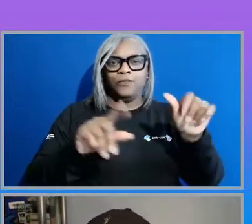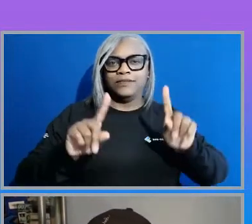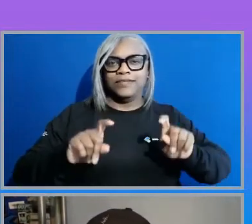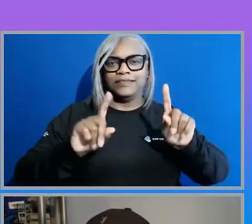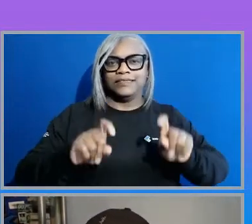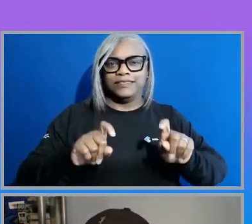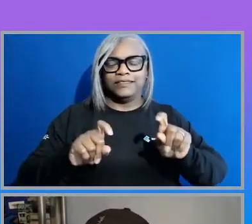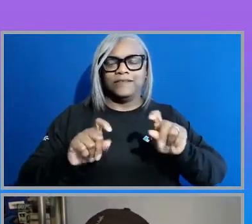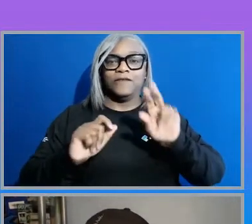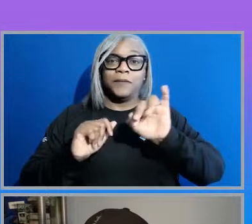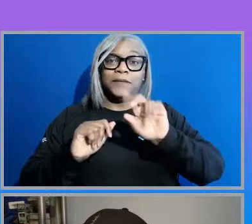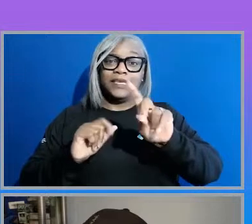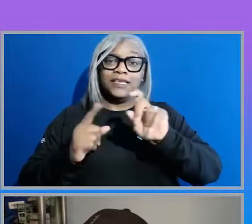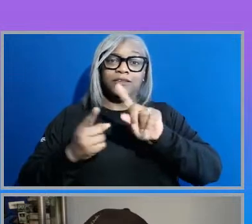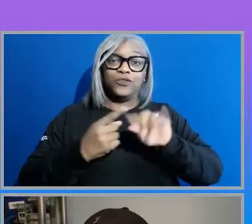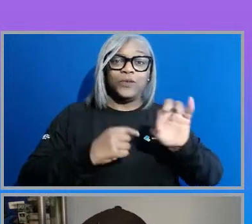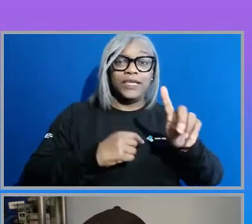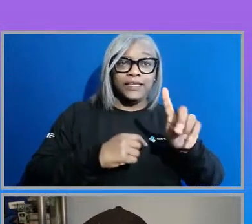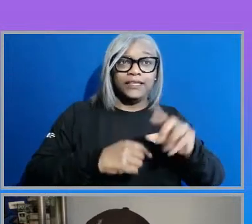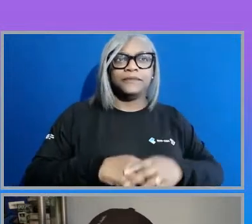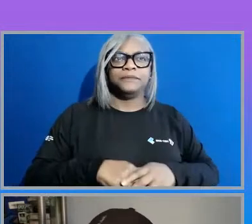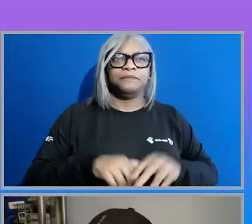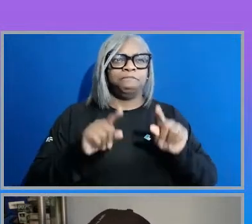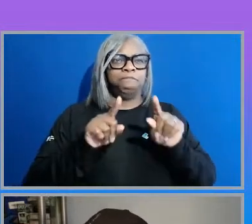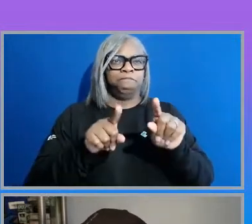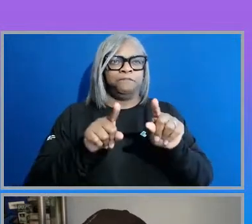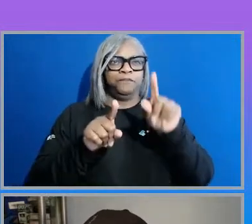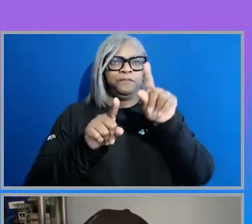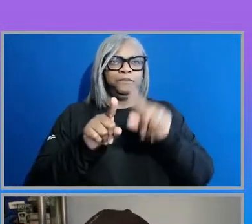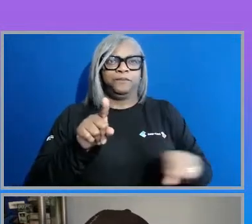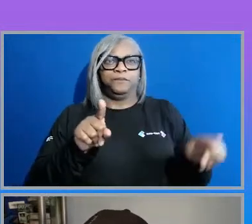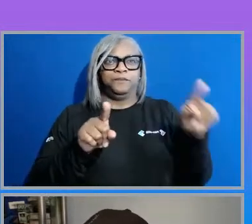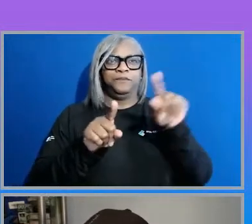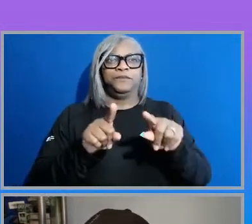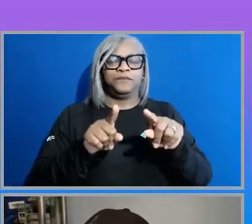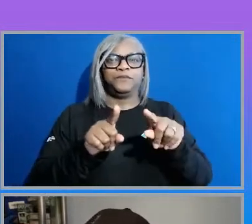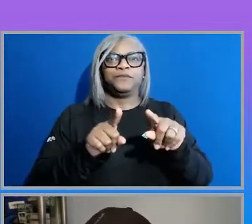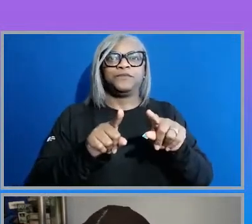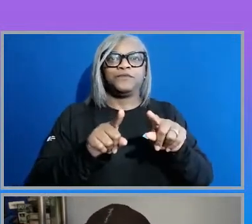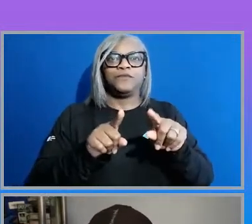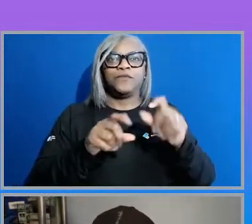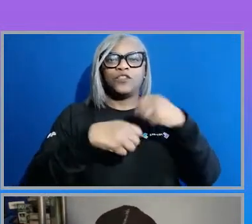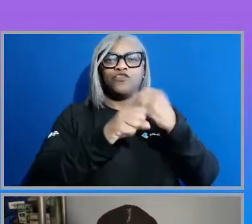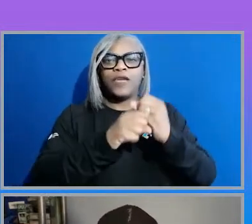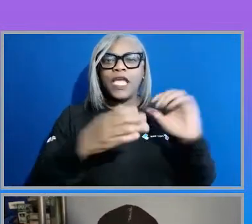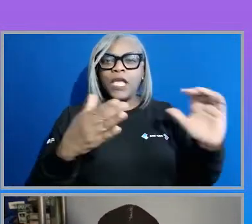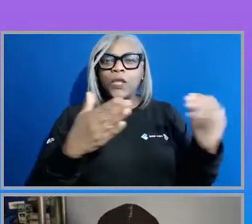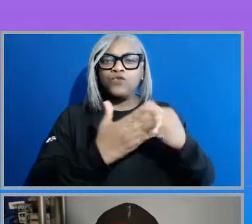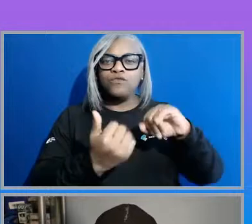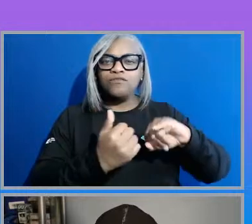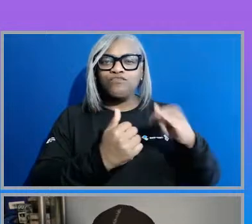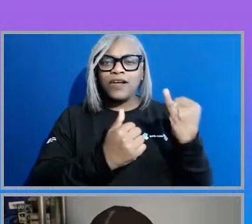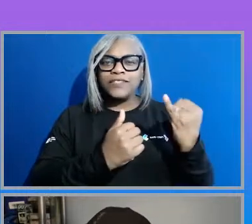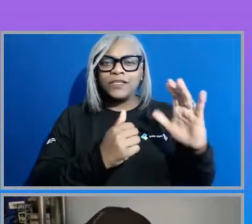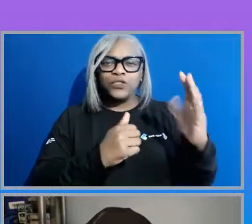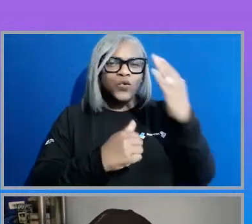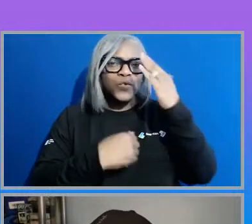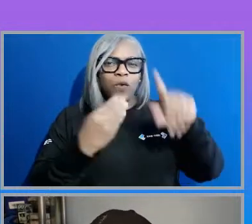So let's go to Developer Hub. And what I'm going to do is I'm just going to create a new